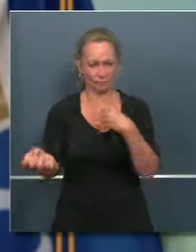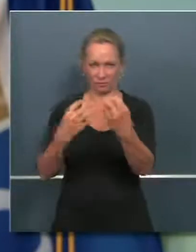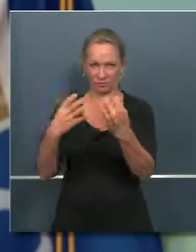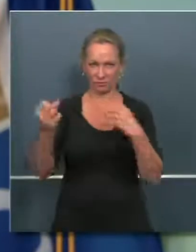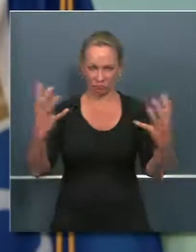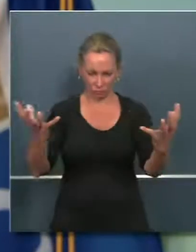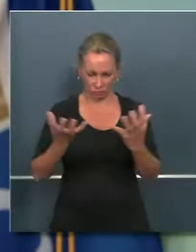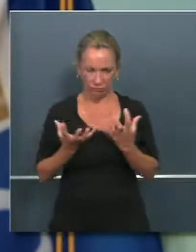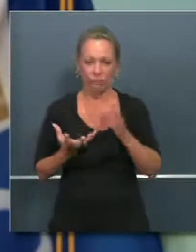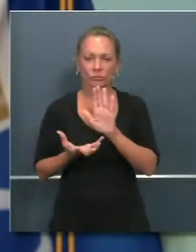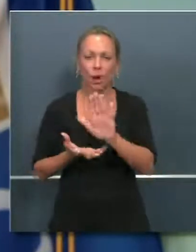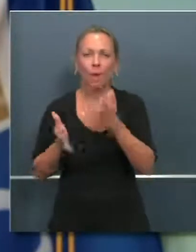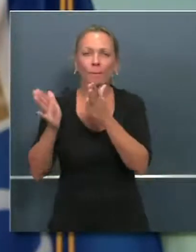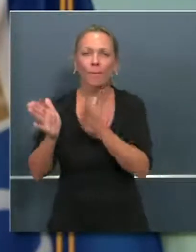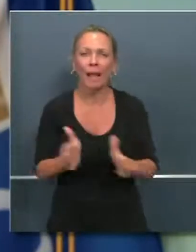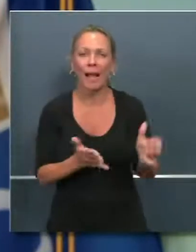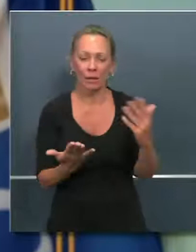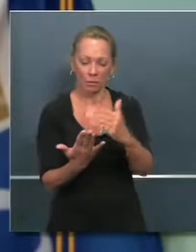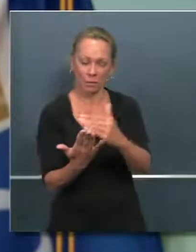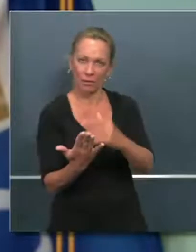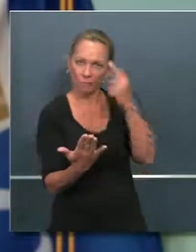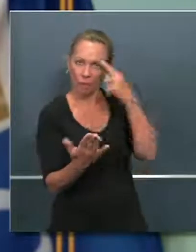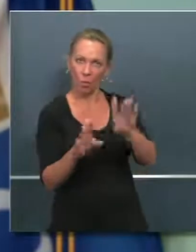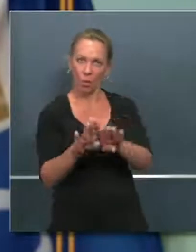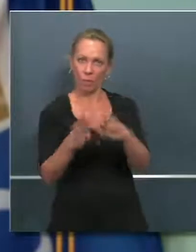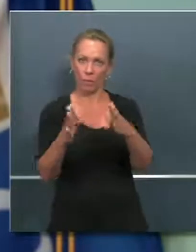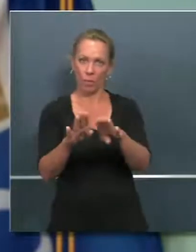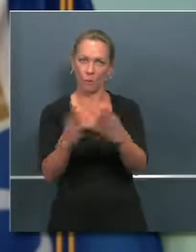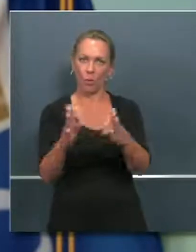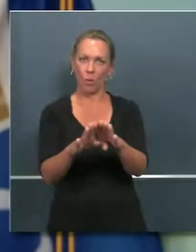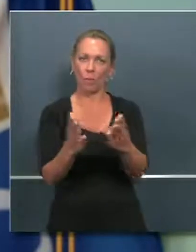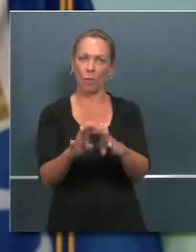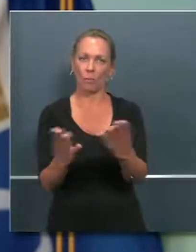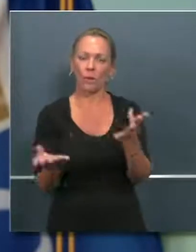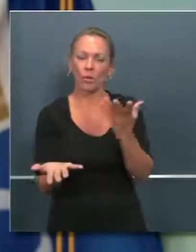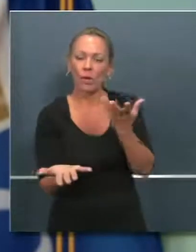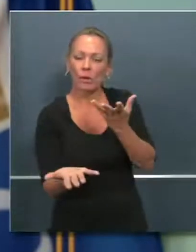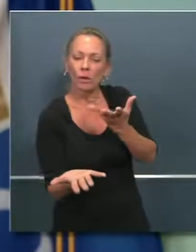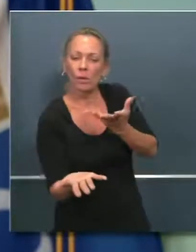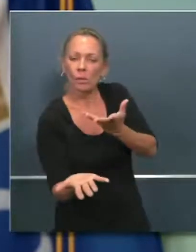engagement with the state of California now would allow certain parts of the state to open a little